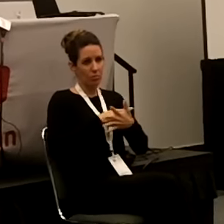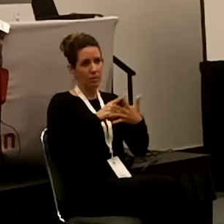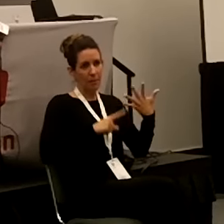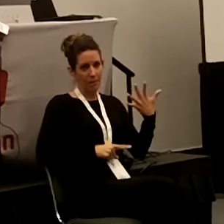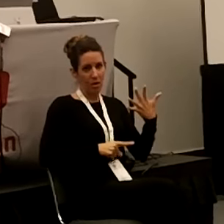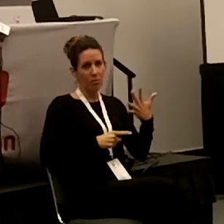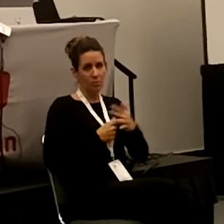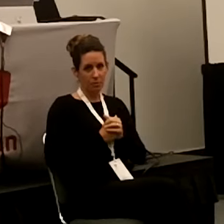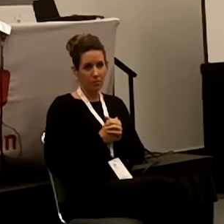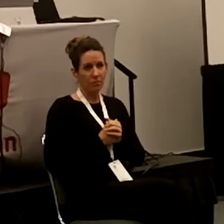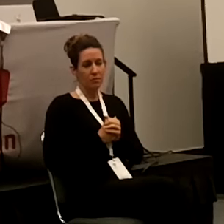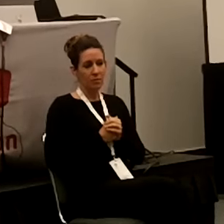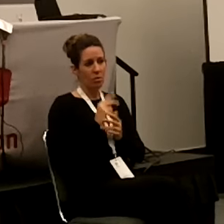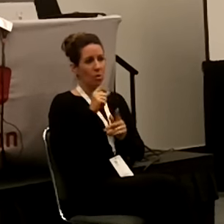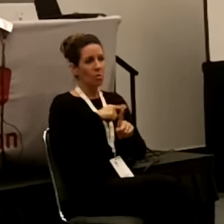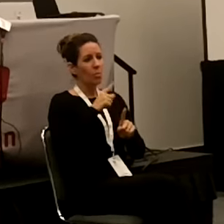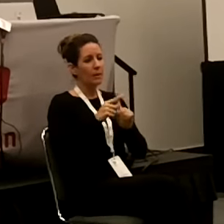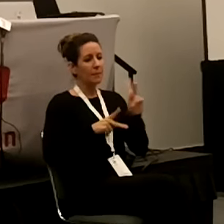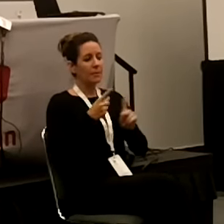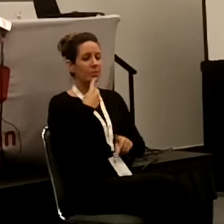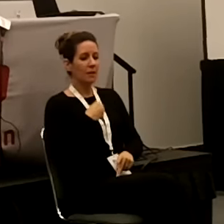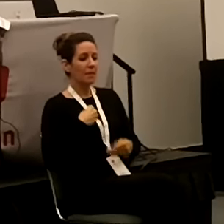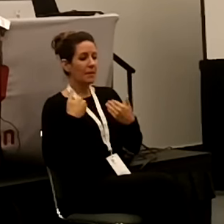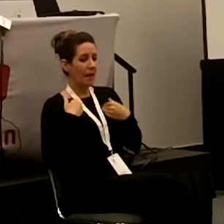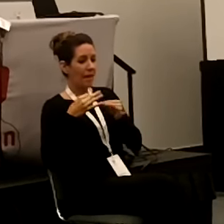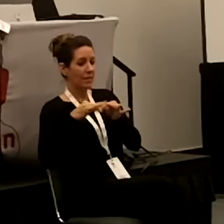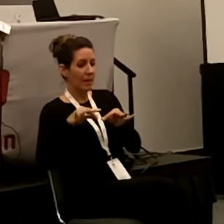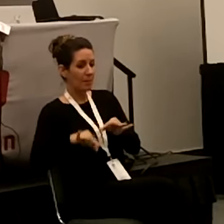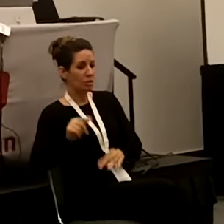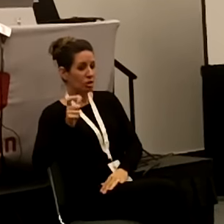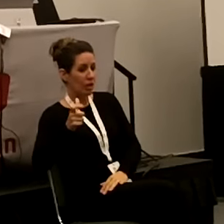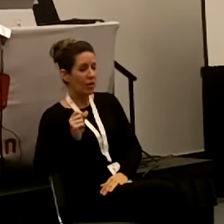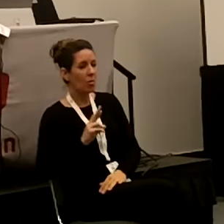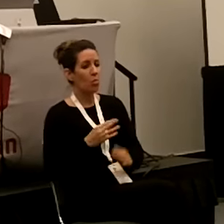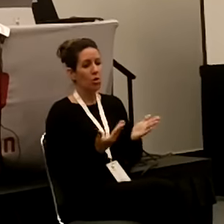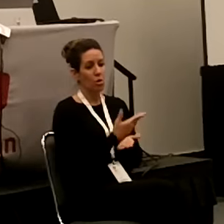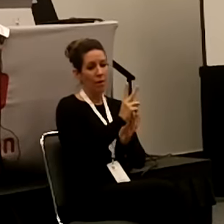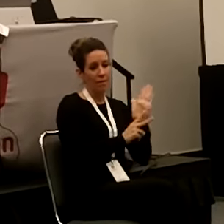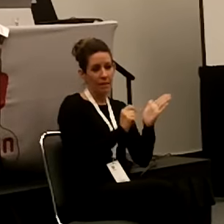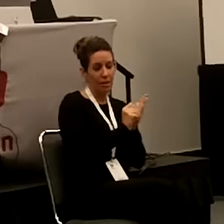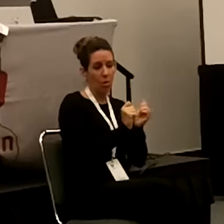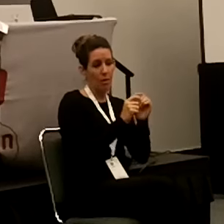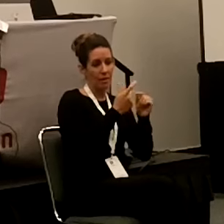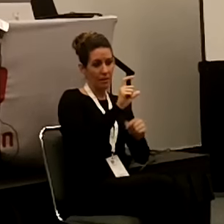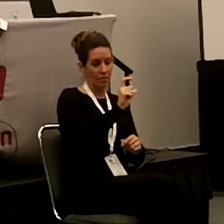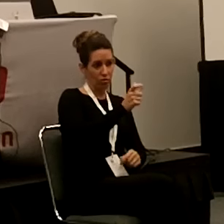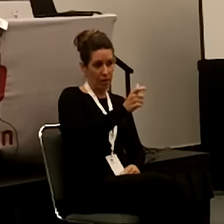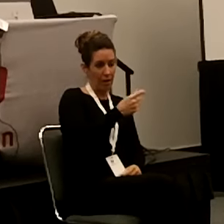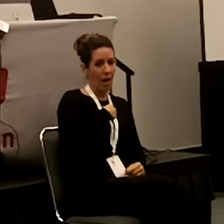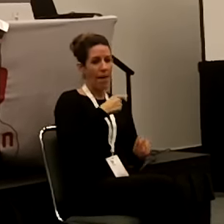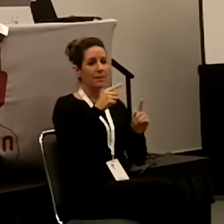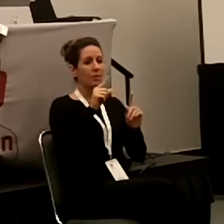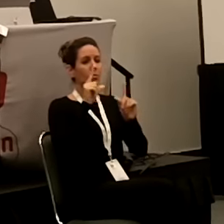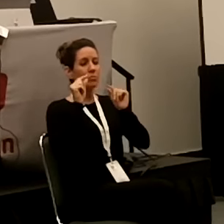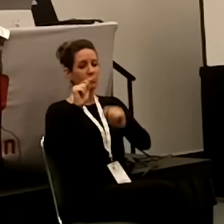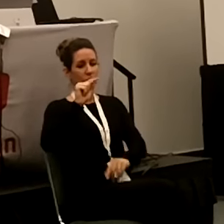I like when people tell me that they have a captioned channel, well, this new video with captions, I'm like, "Okay, we're gonna Retweet it and I'm gonna post about it,"